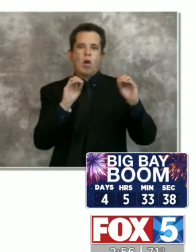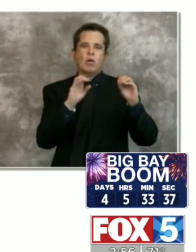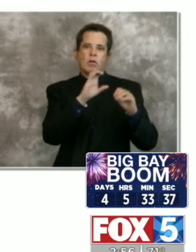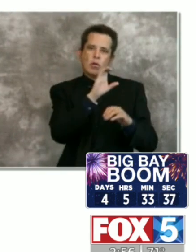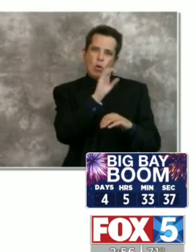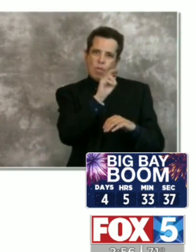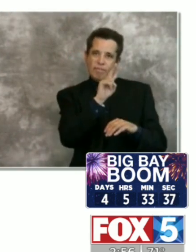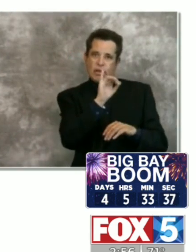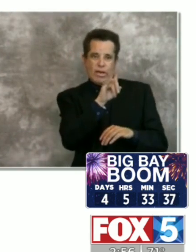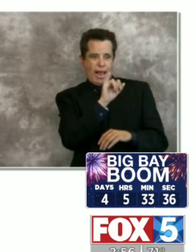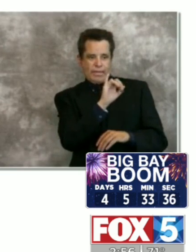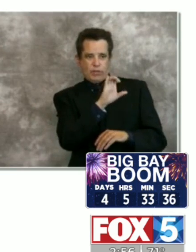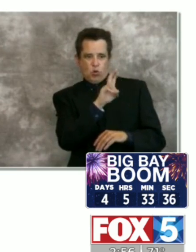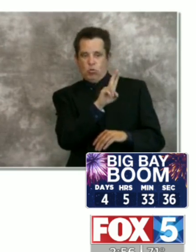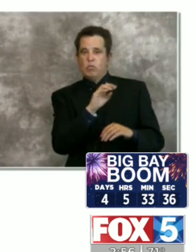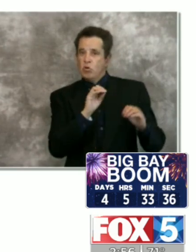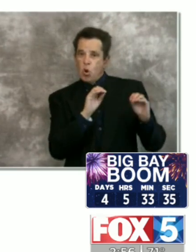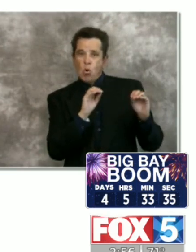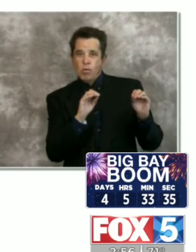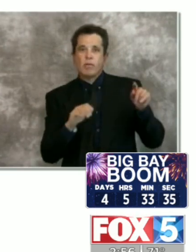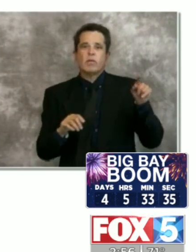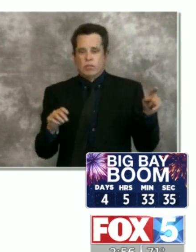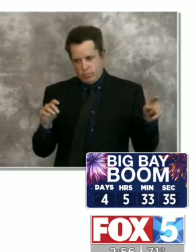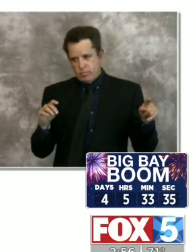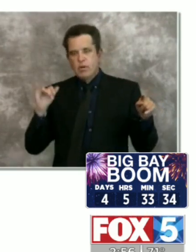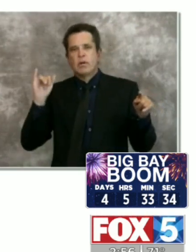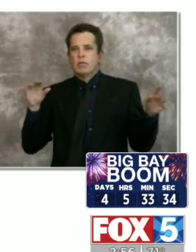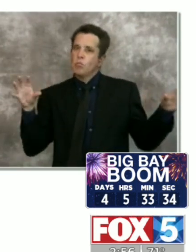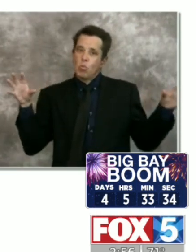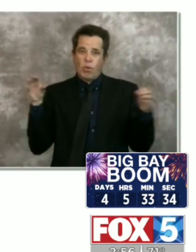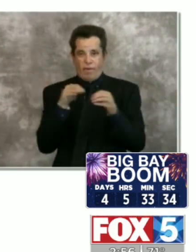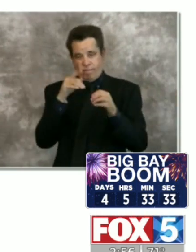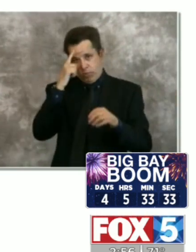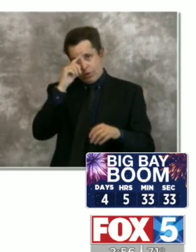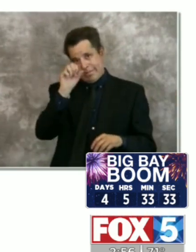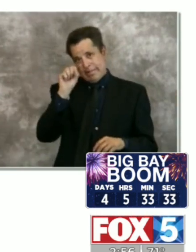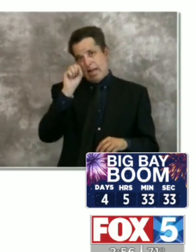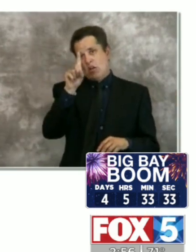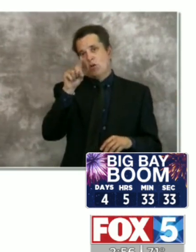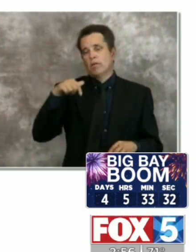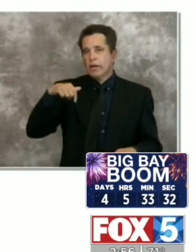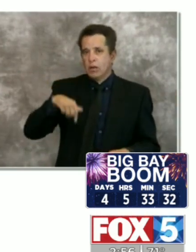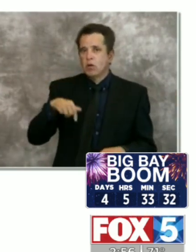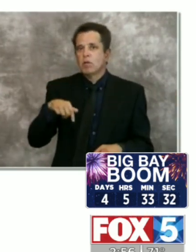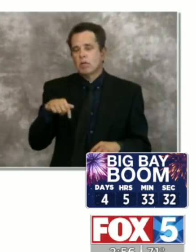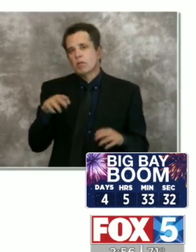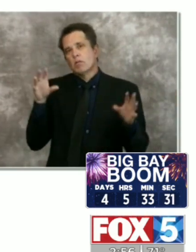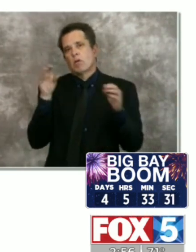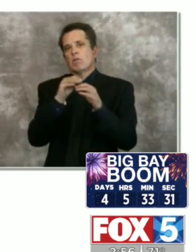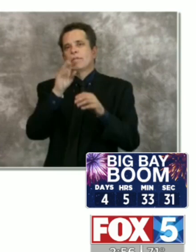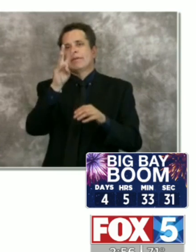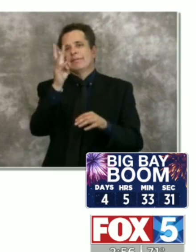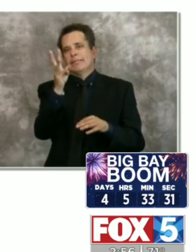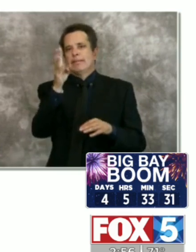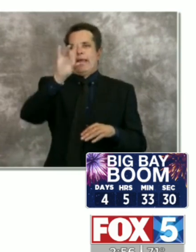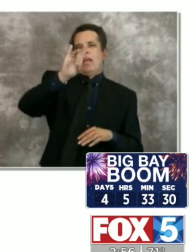MARK. WELCOME TO YOU ON THE NEXT STARTING TO SEE THE 182 THEIR COVID RELATED ICU THE